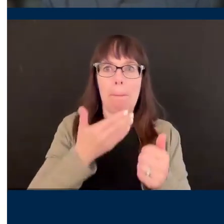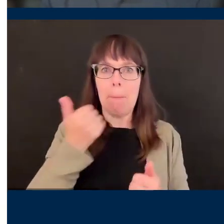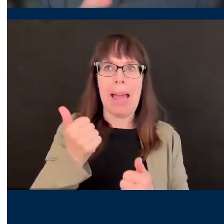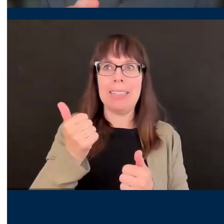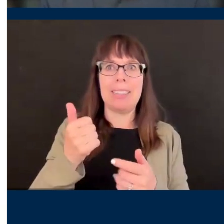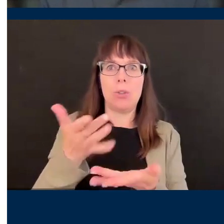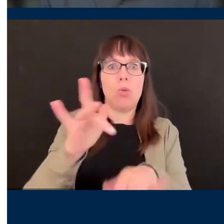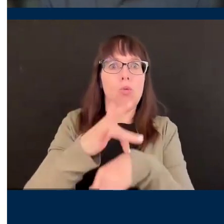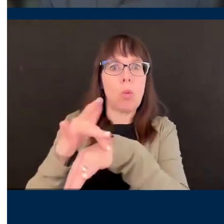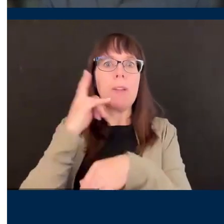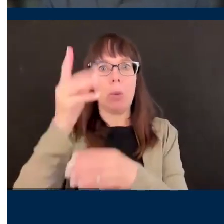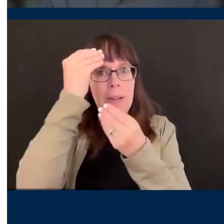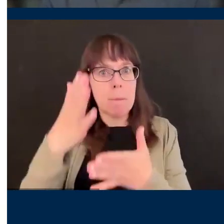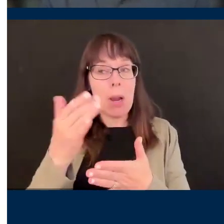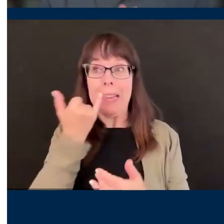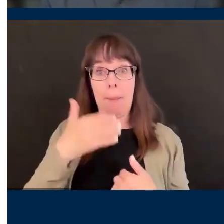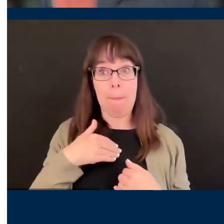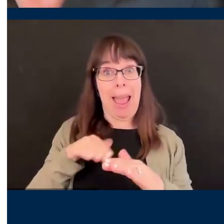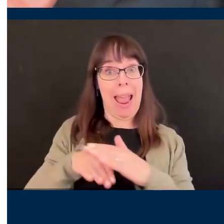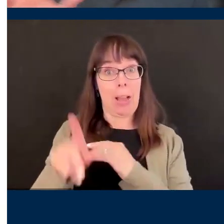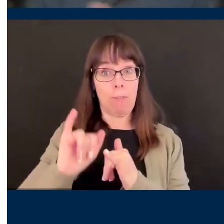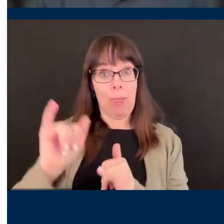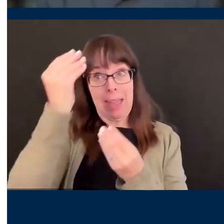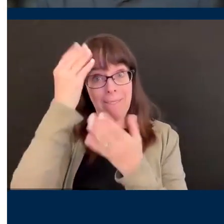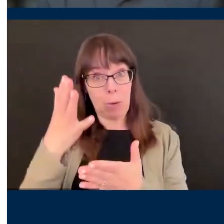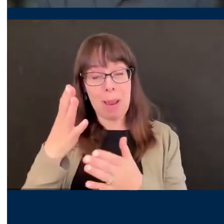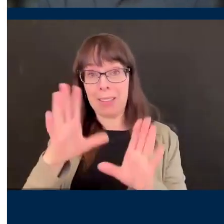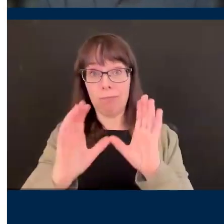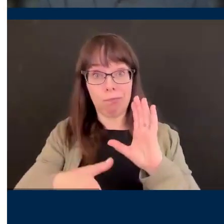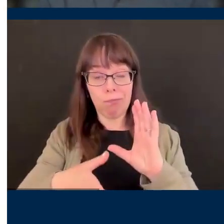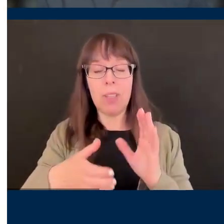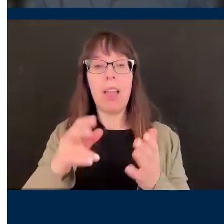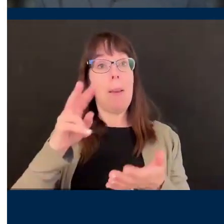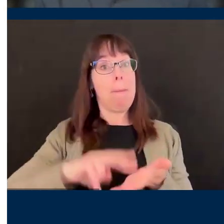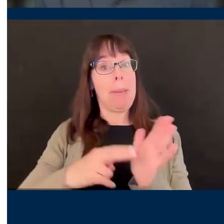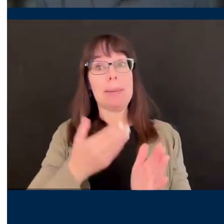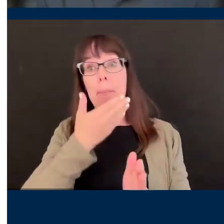When that access is broken down, you have taken that most reliable source of information out.